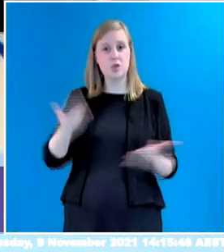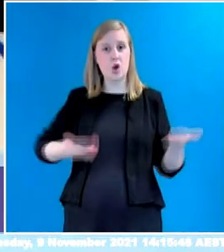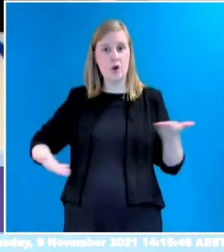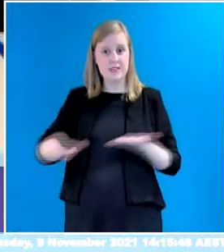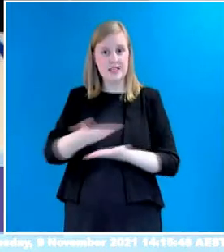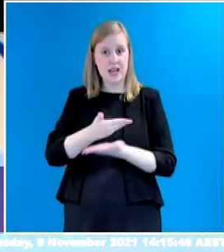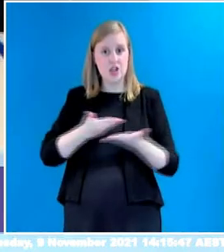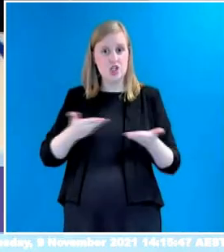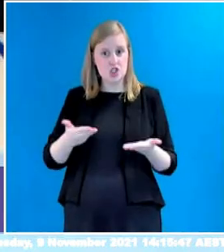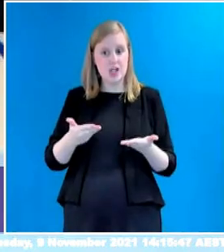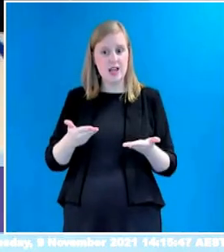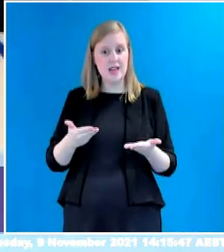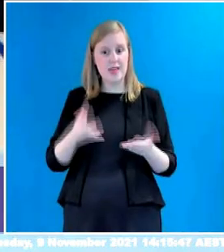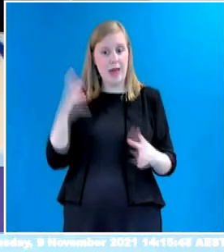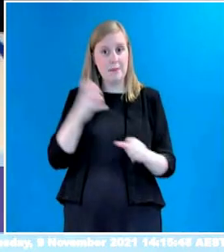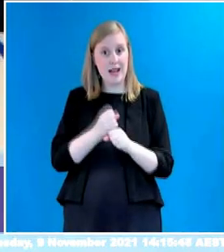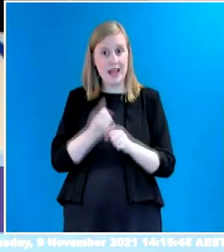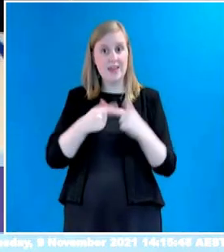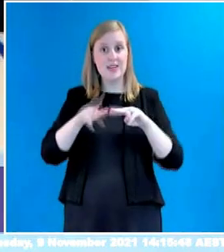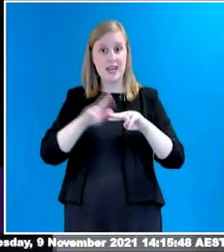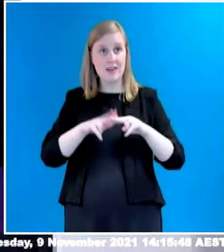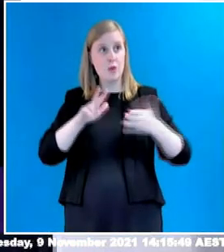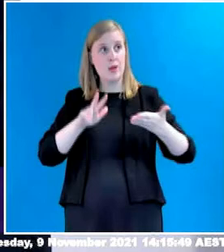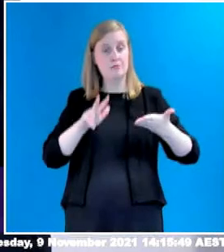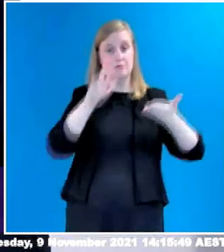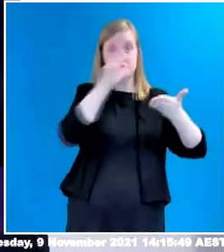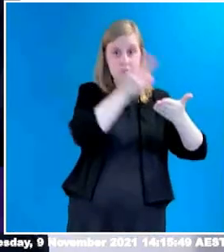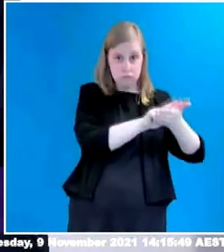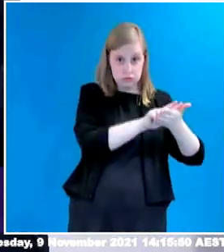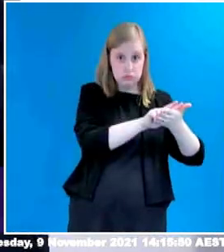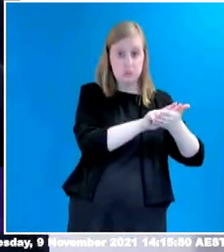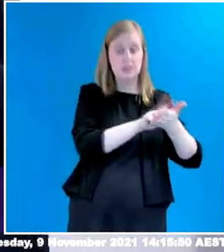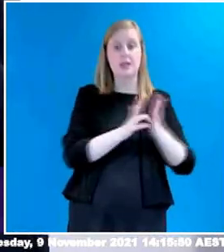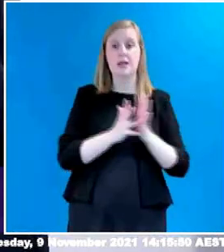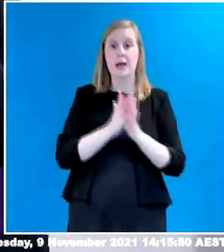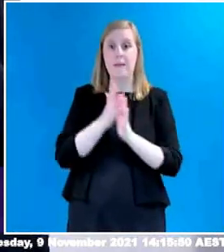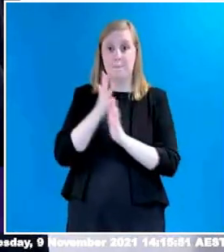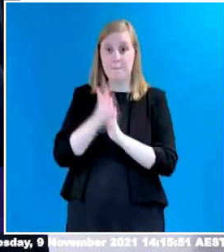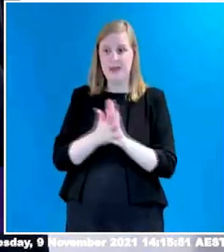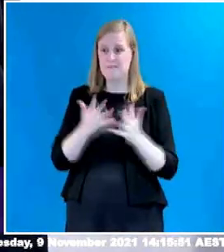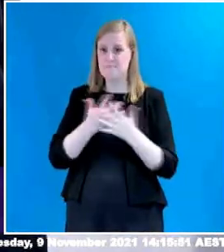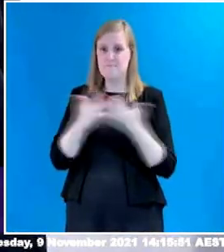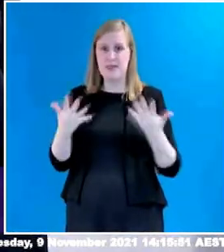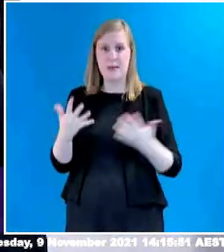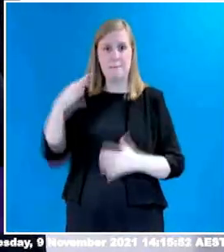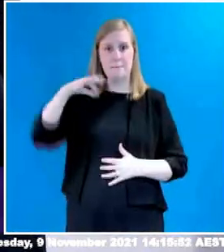would have significant positive economic, environmental, social and cultural impacts on Australia?